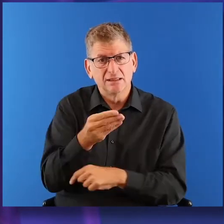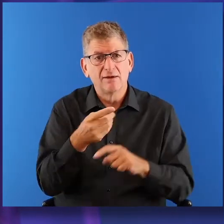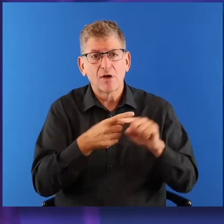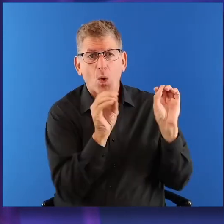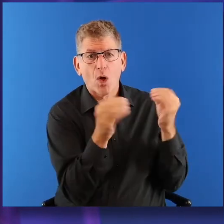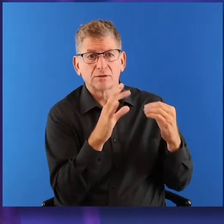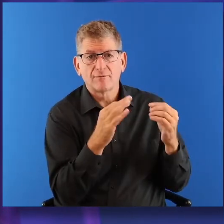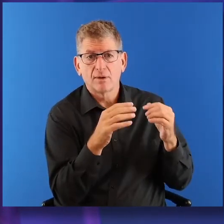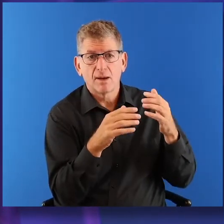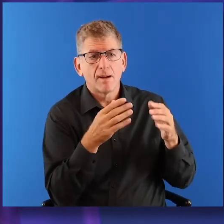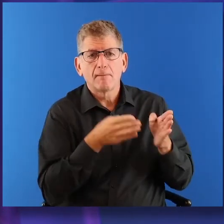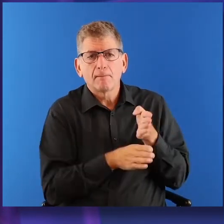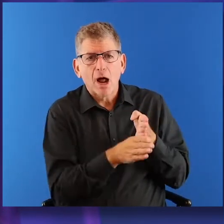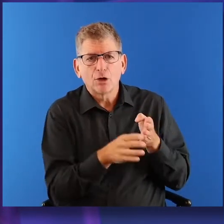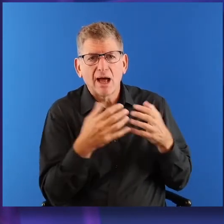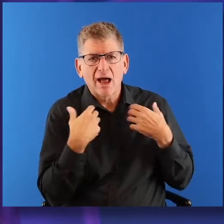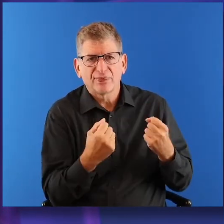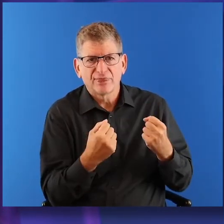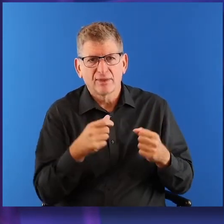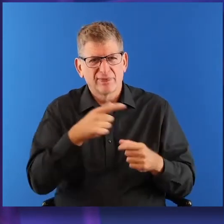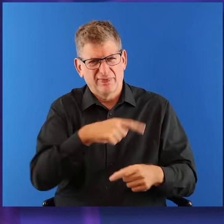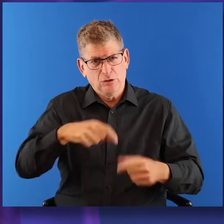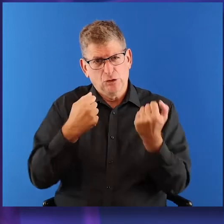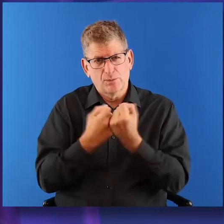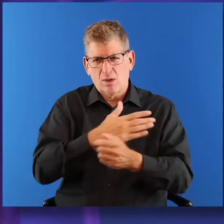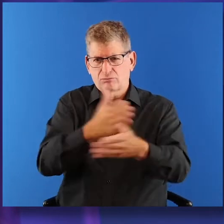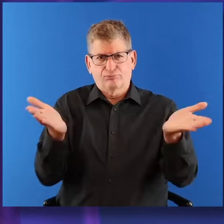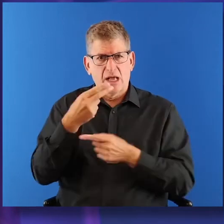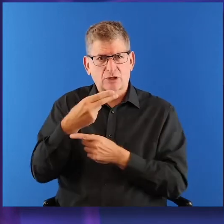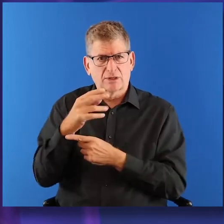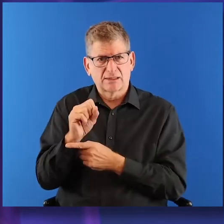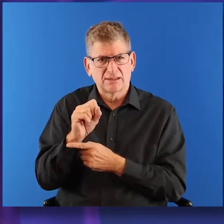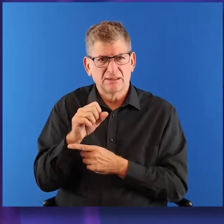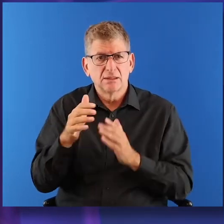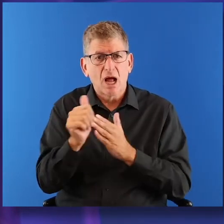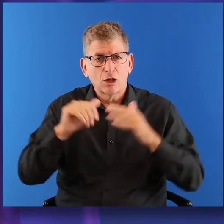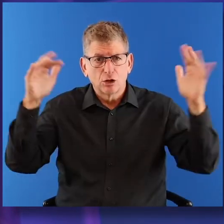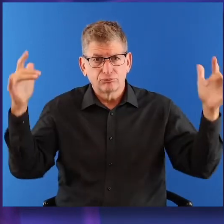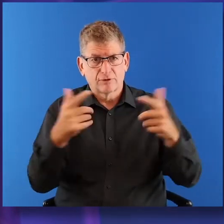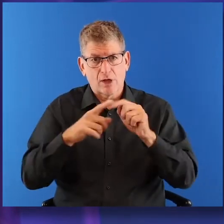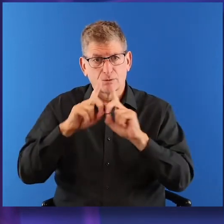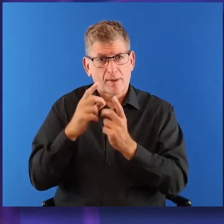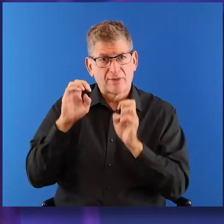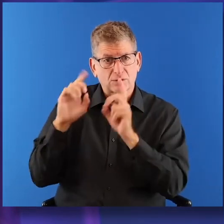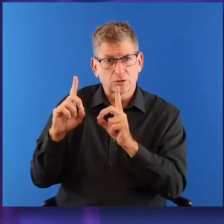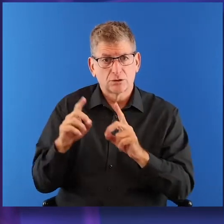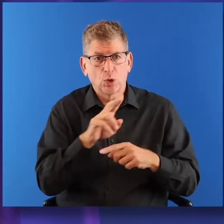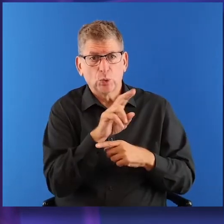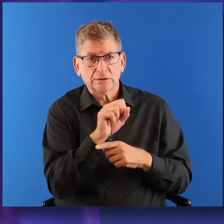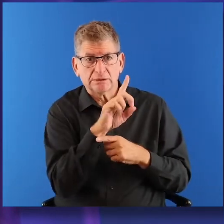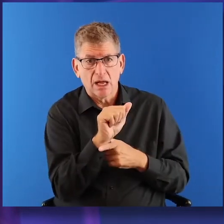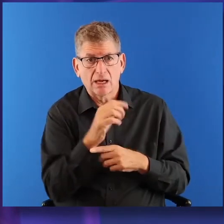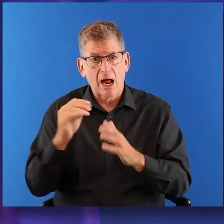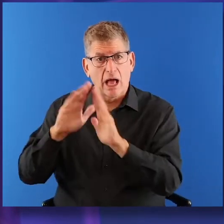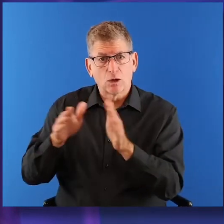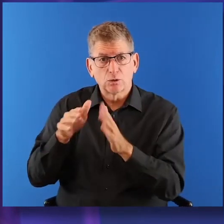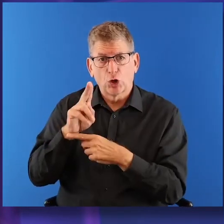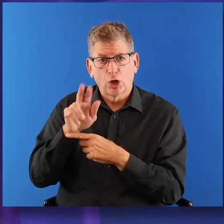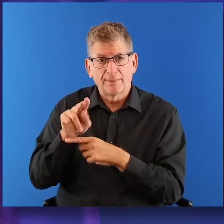USDA and housing and urban development. Those are resources that have been critical to supporting public health work in this pandemic.